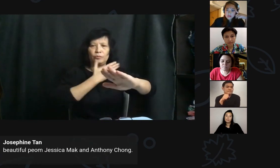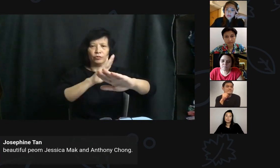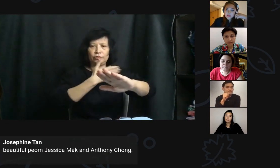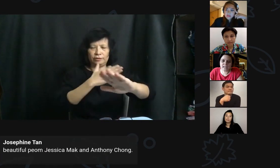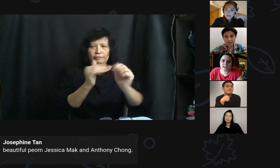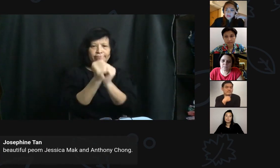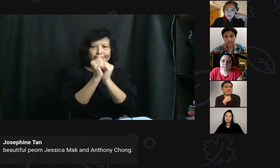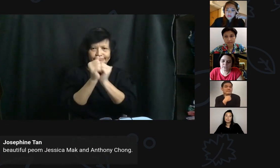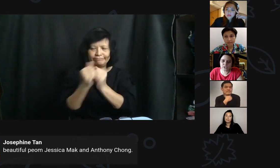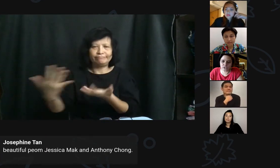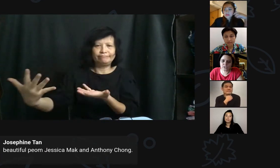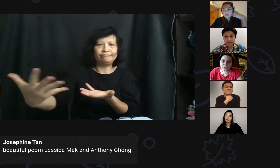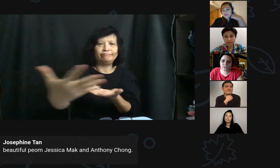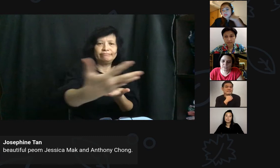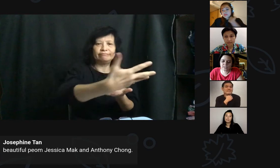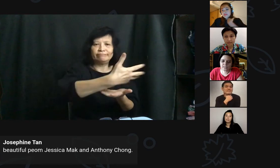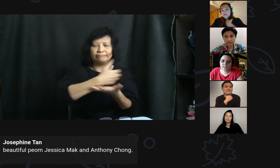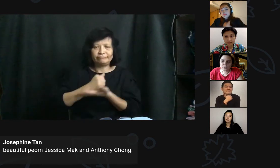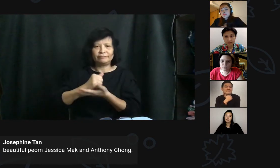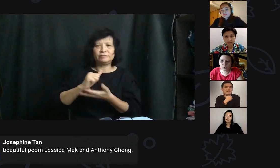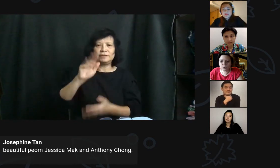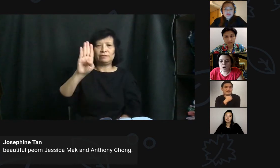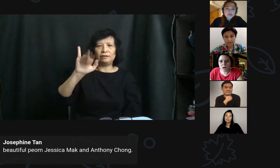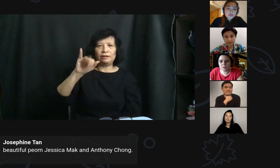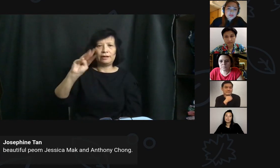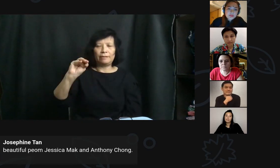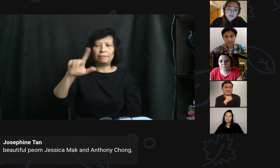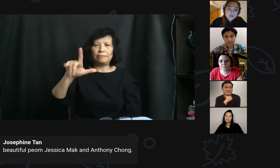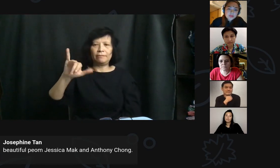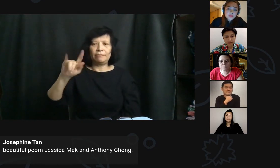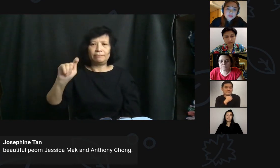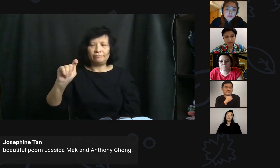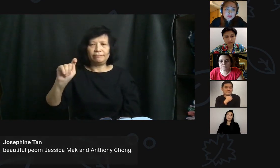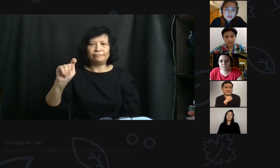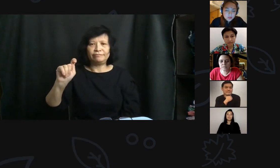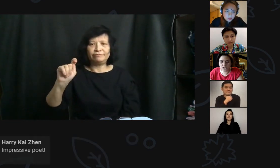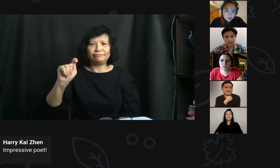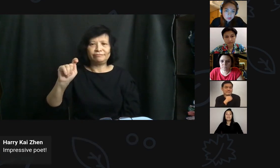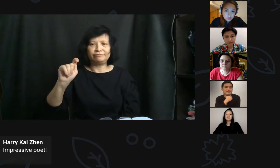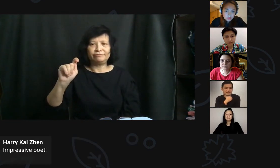BIM literature through video.